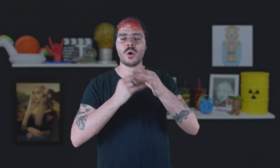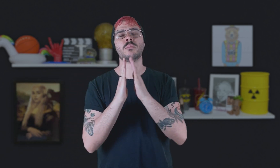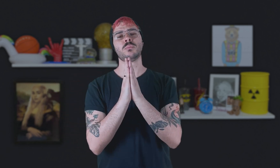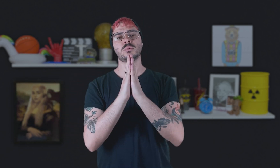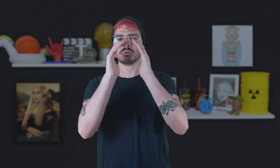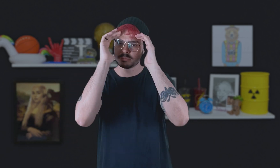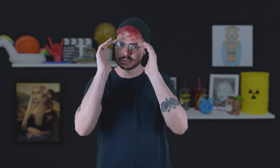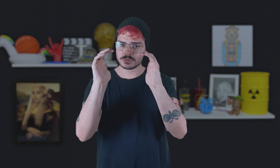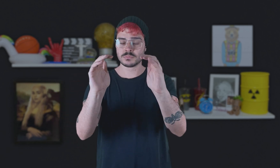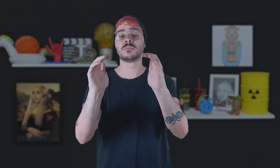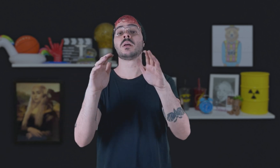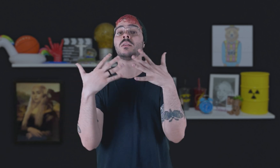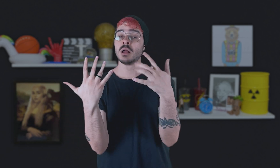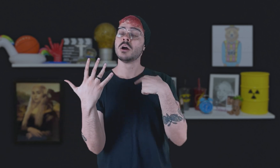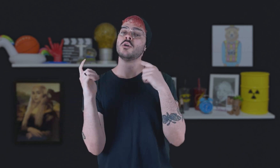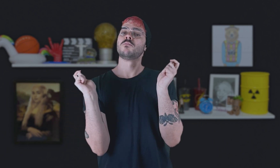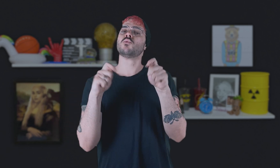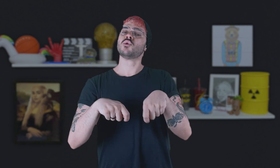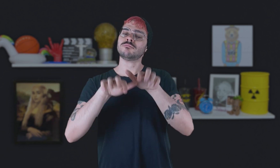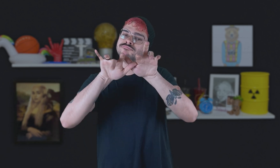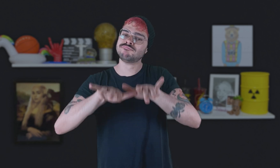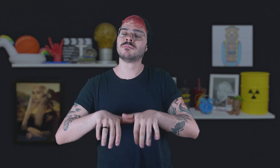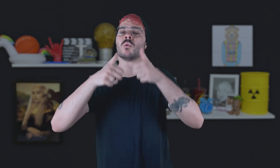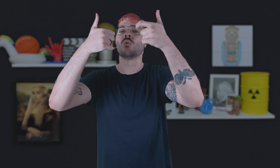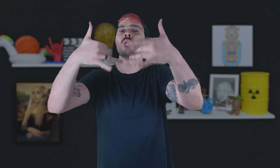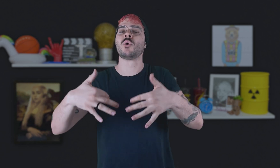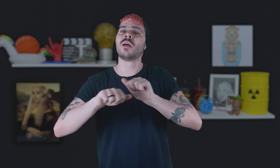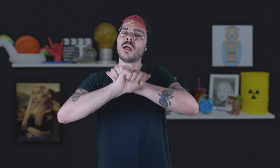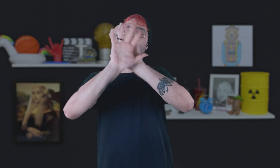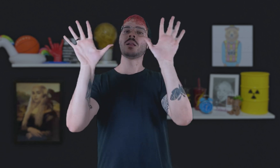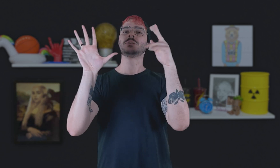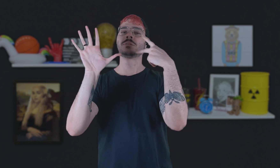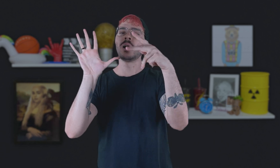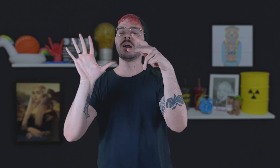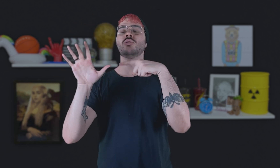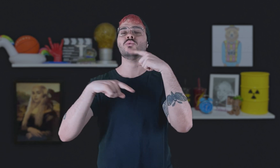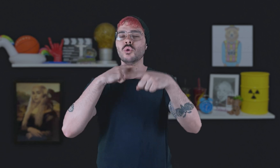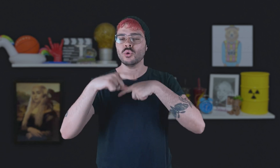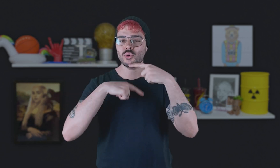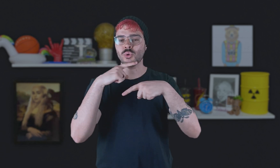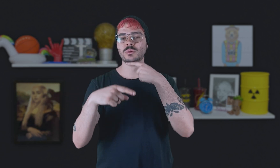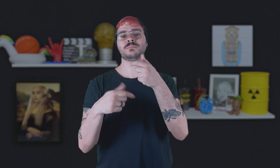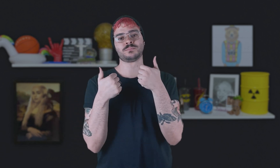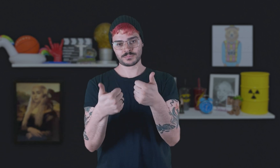but please with respect! That way I can help clear up your doubts in the comments too.